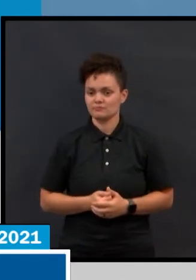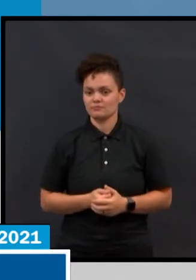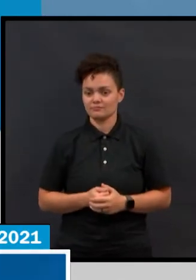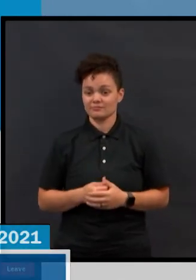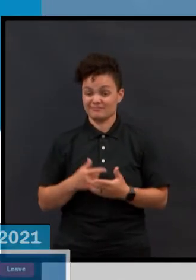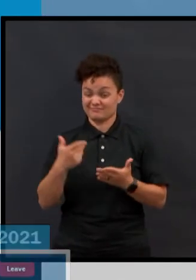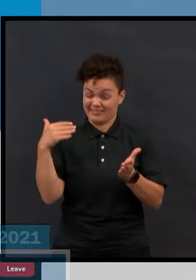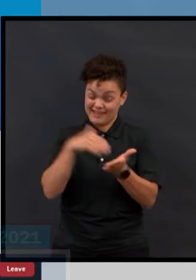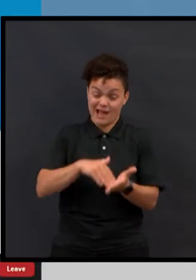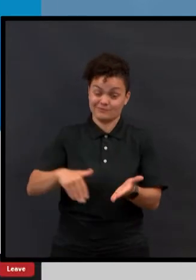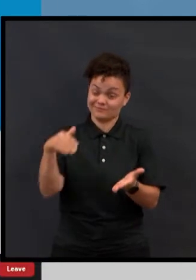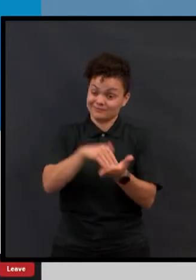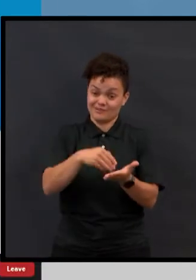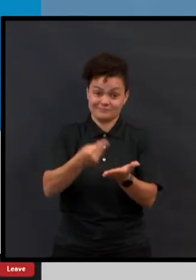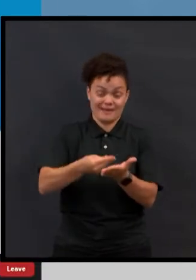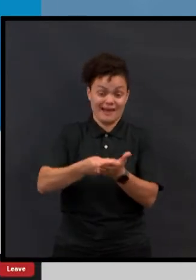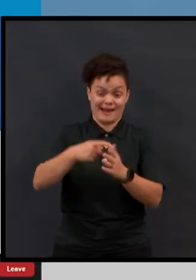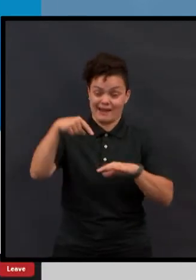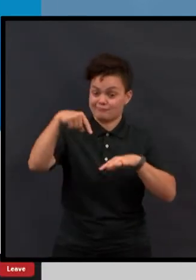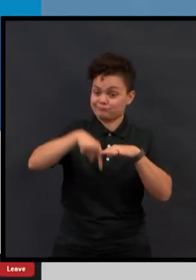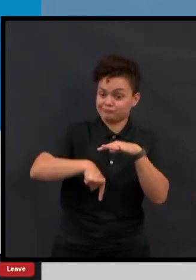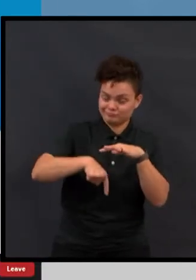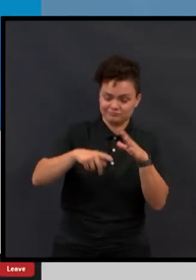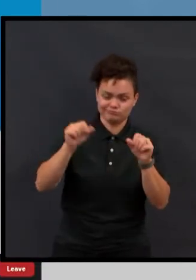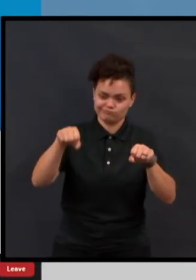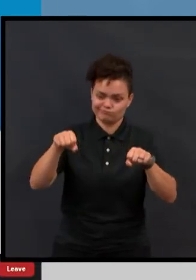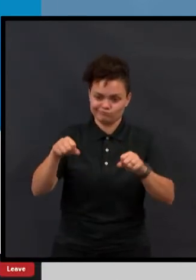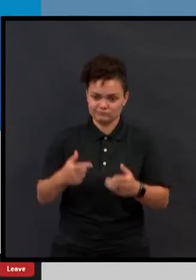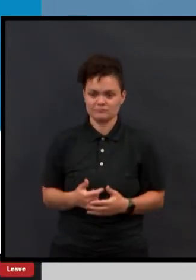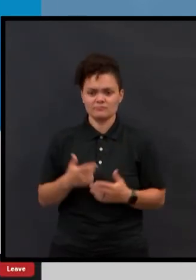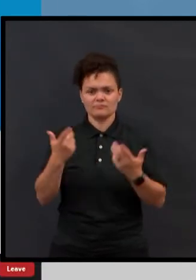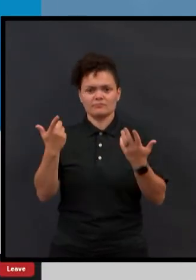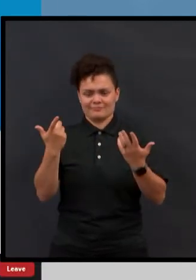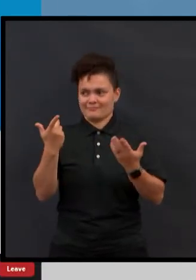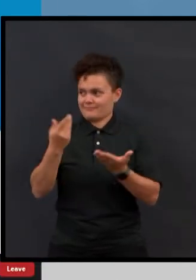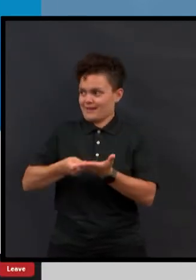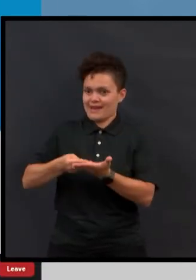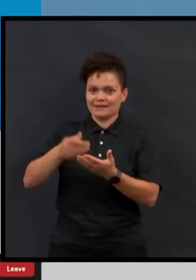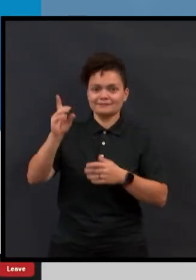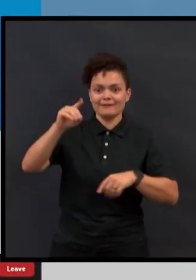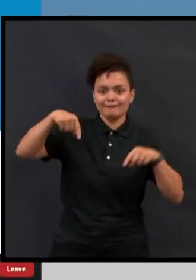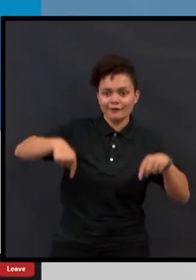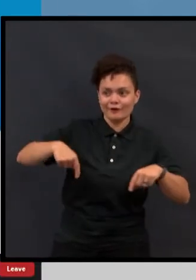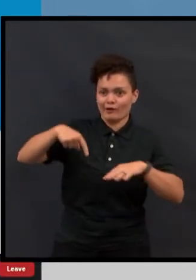people in denver um were left without work their industries were disrupted small businesses closed